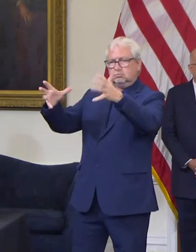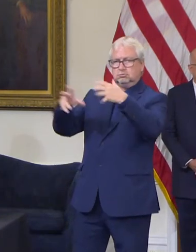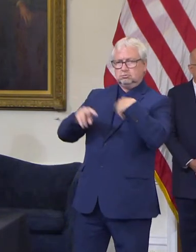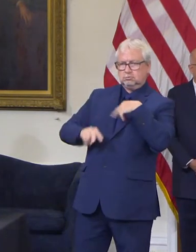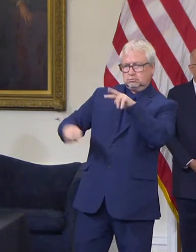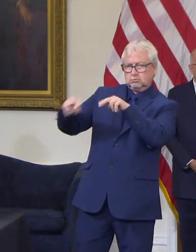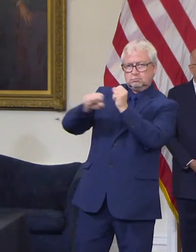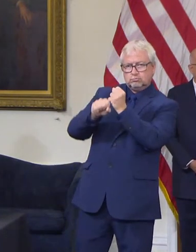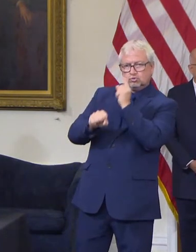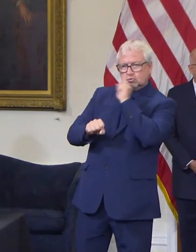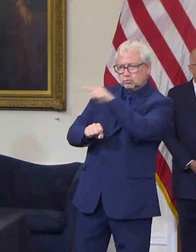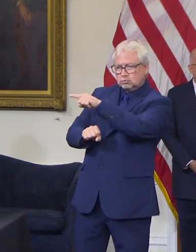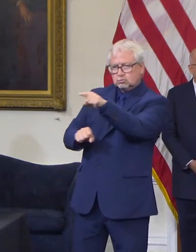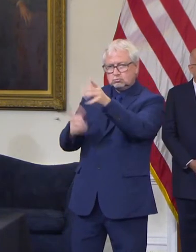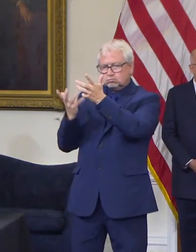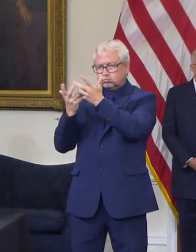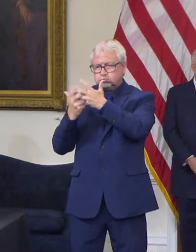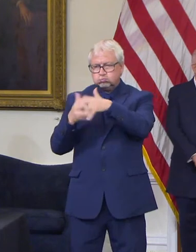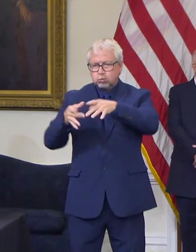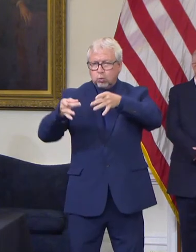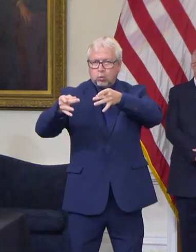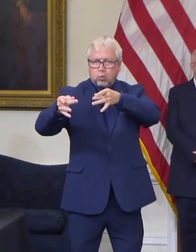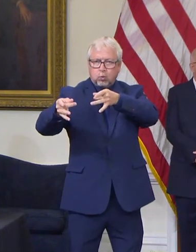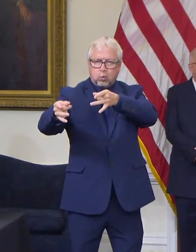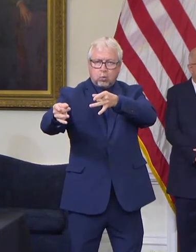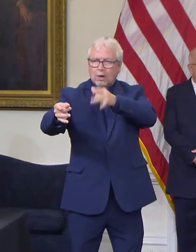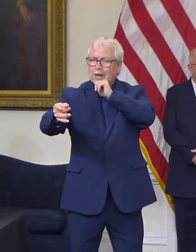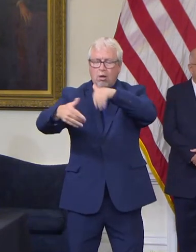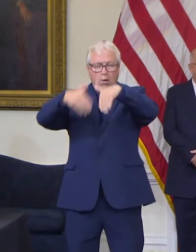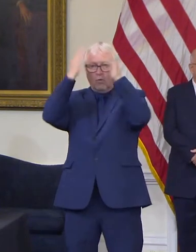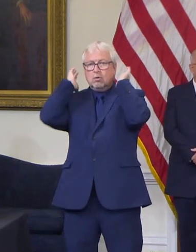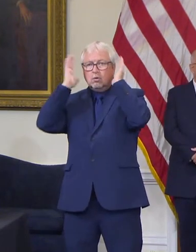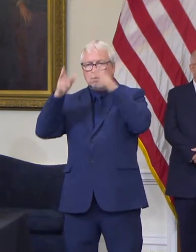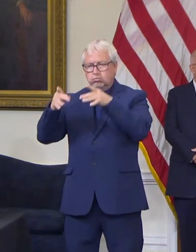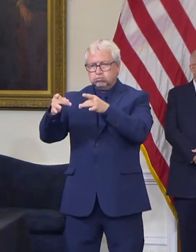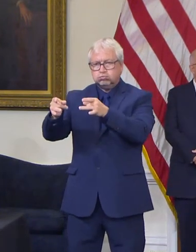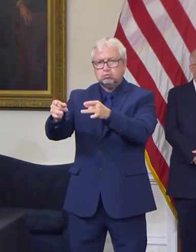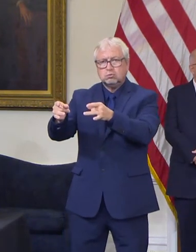been Several interventions over the course of this marathon have to respond.